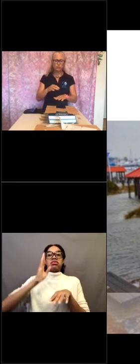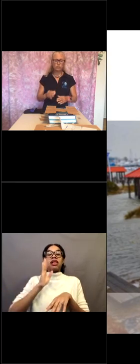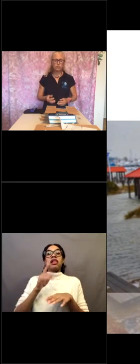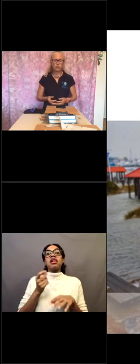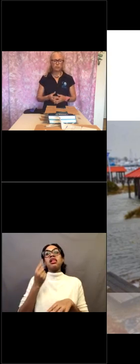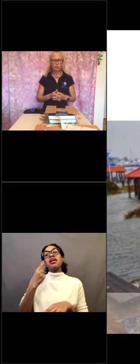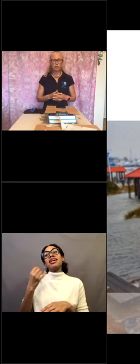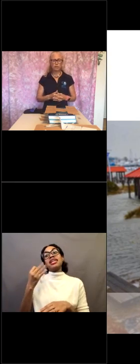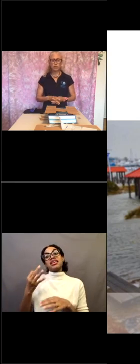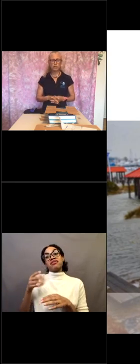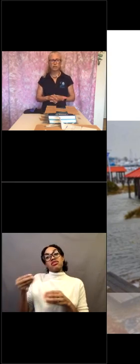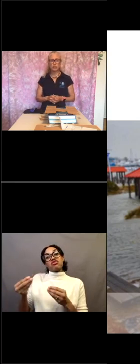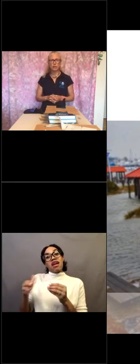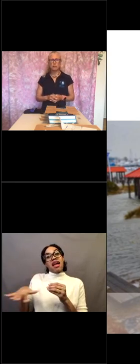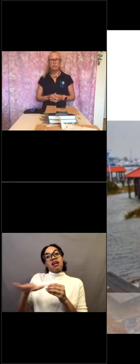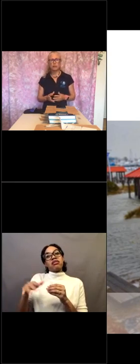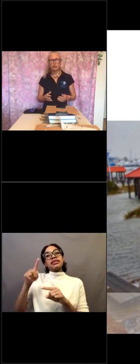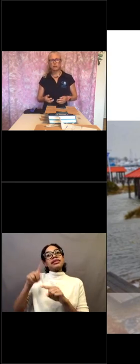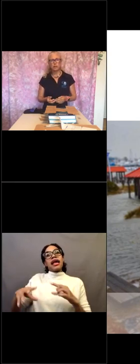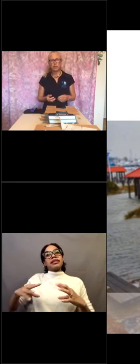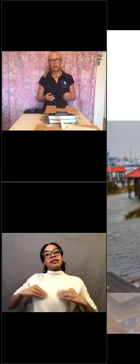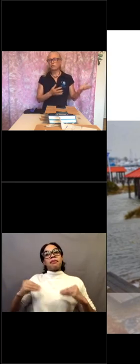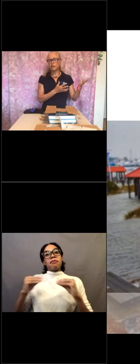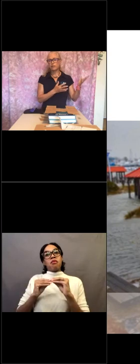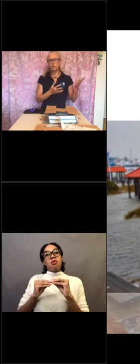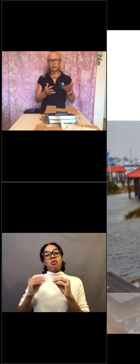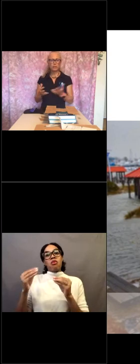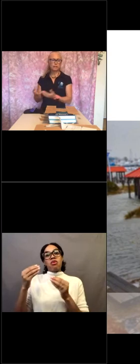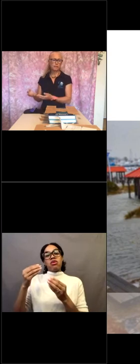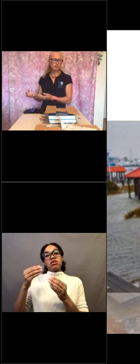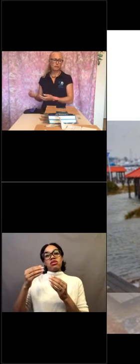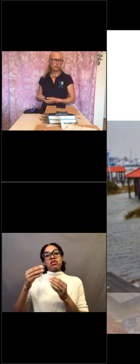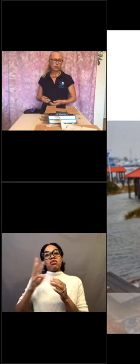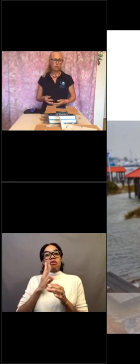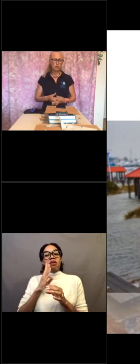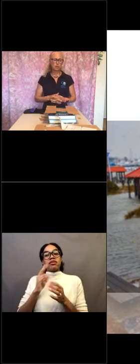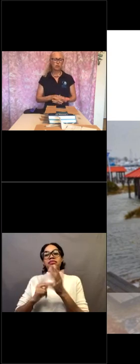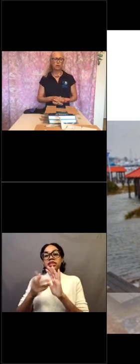So sometimes we get flooding because it's rained for many many days in a row